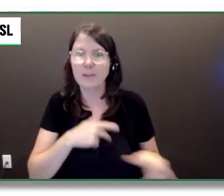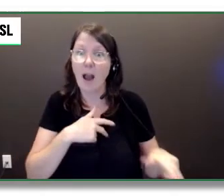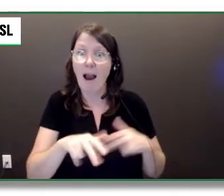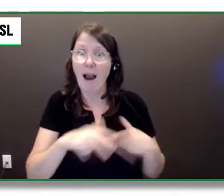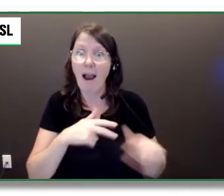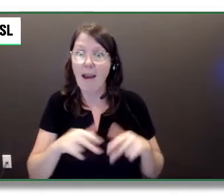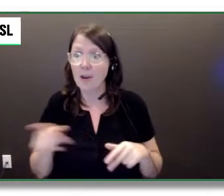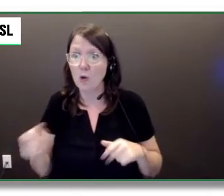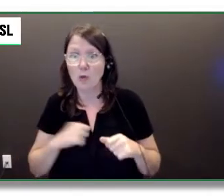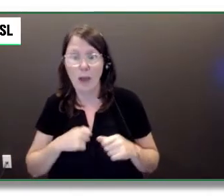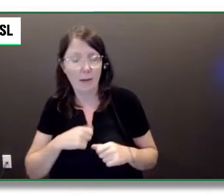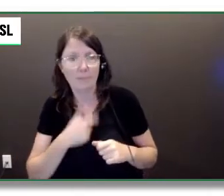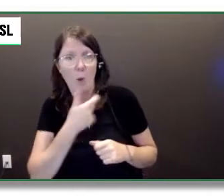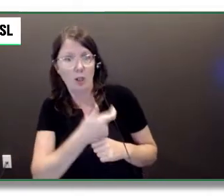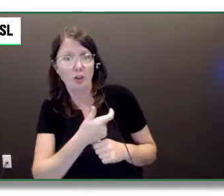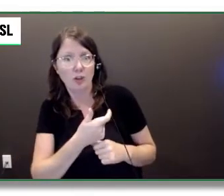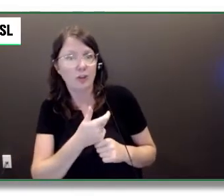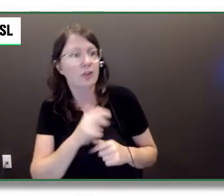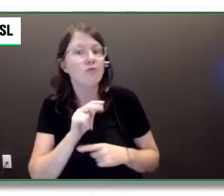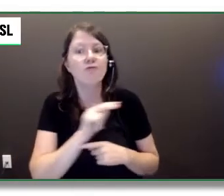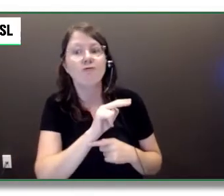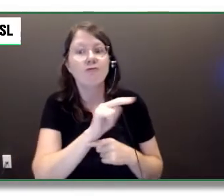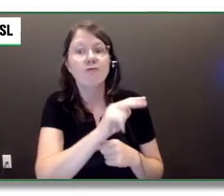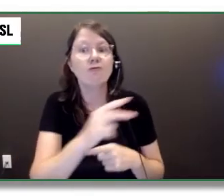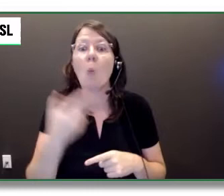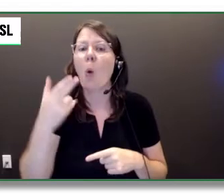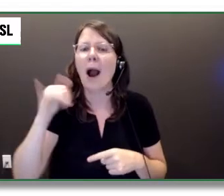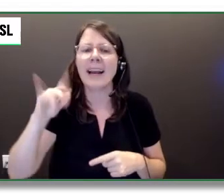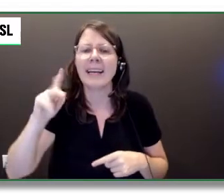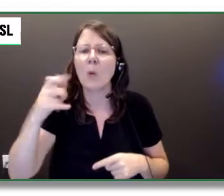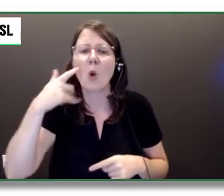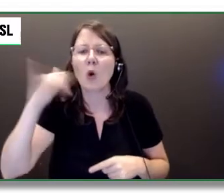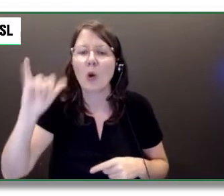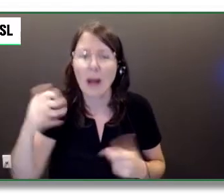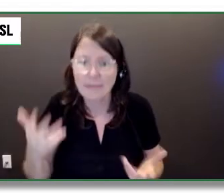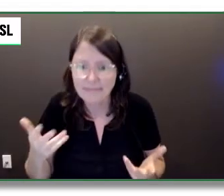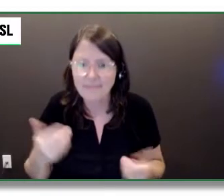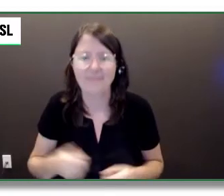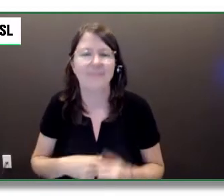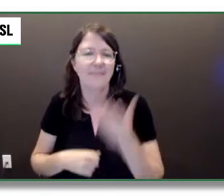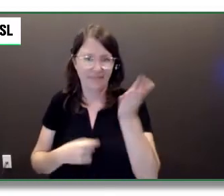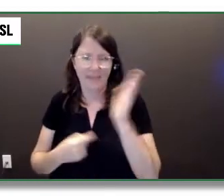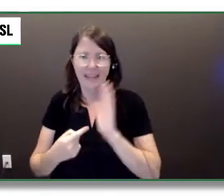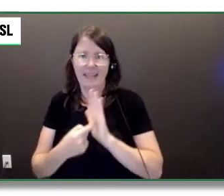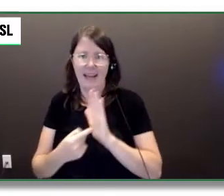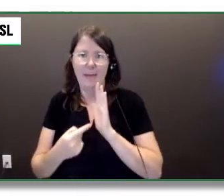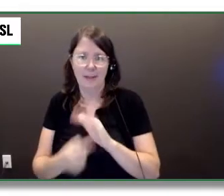is the google maps website with some tiles that show the different hikes